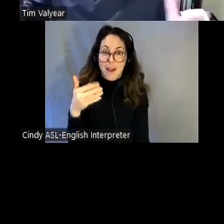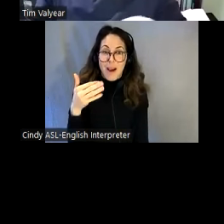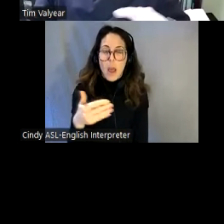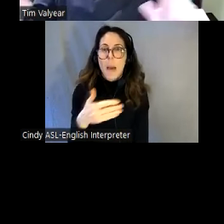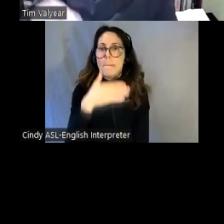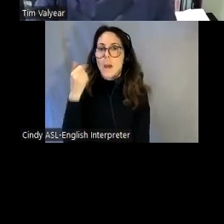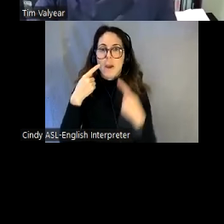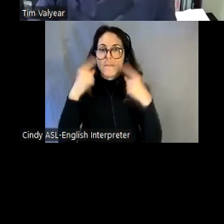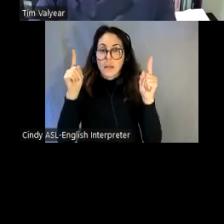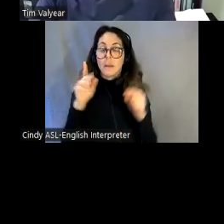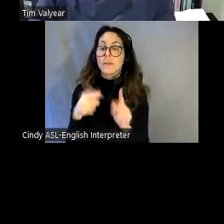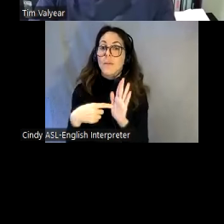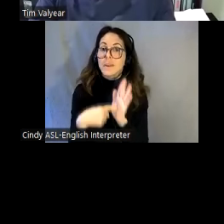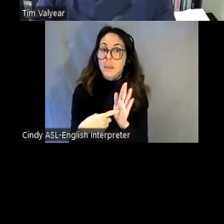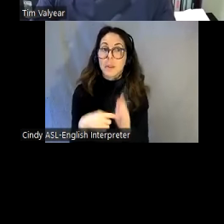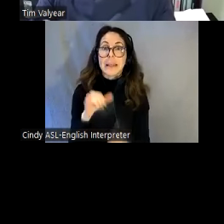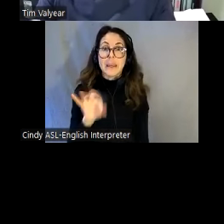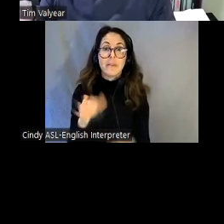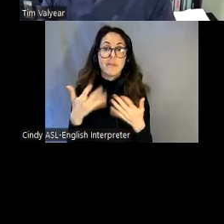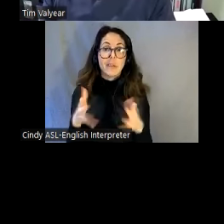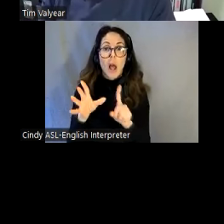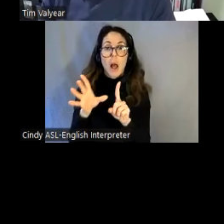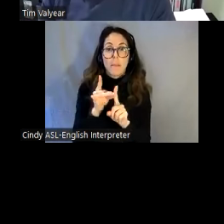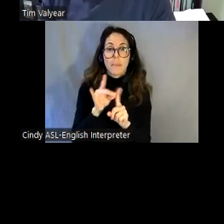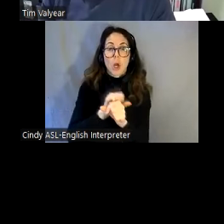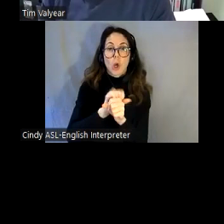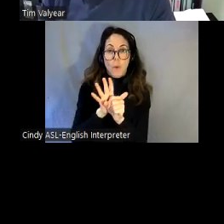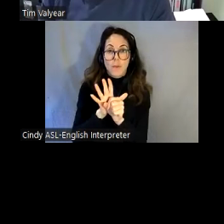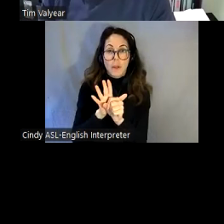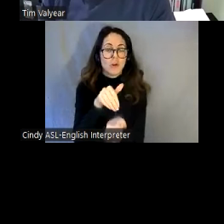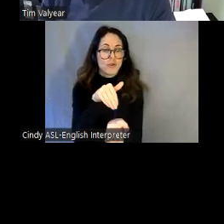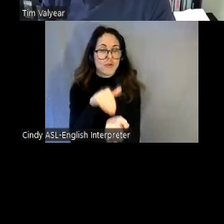updates on that. And a longer interval between